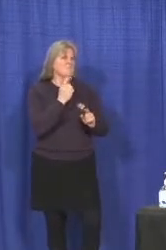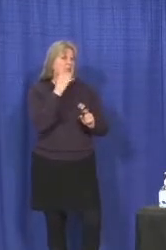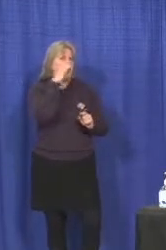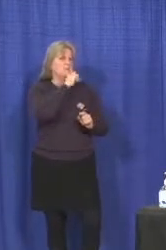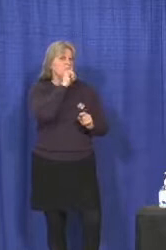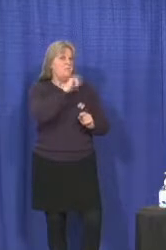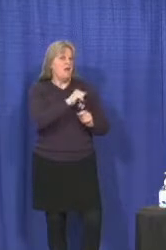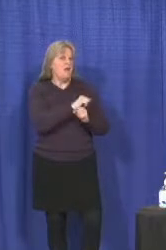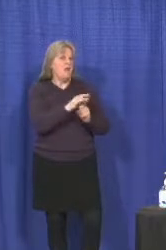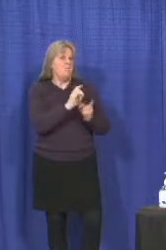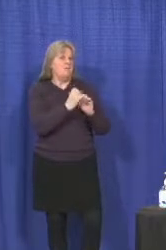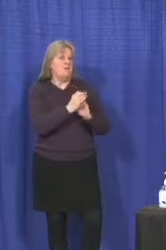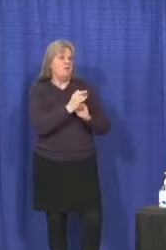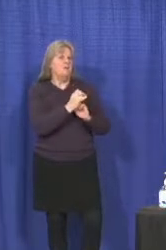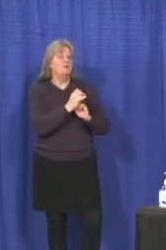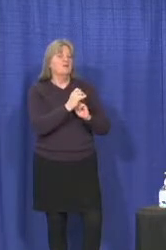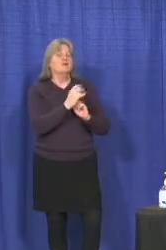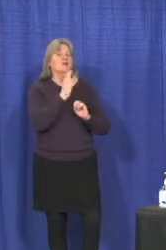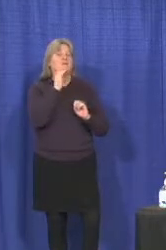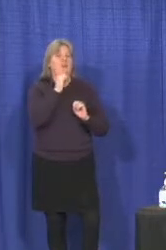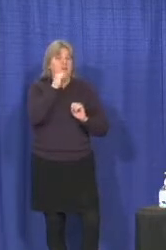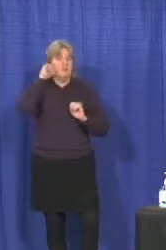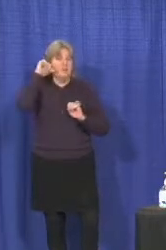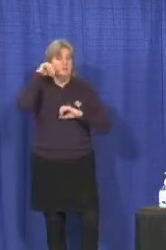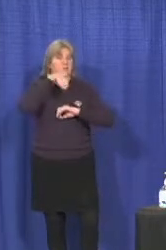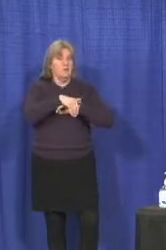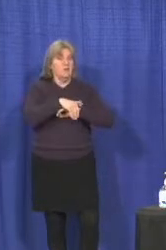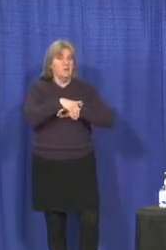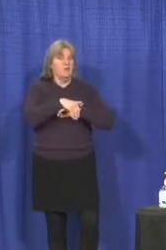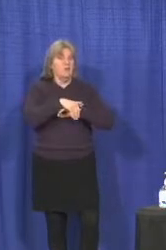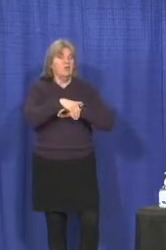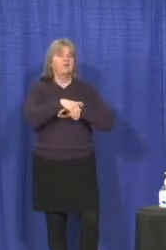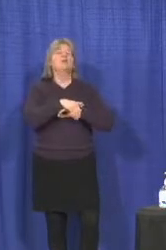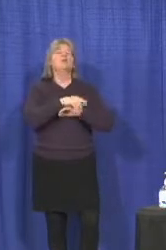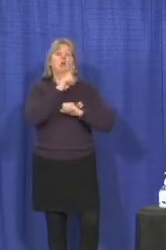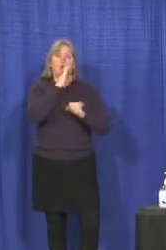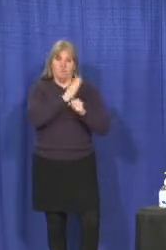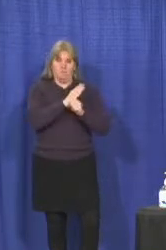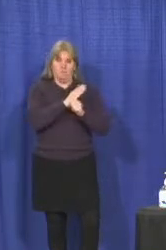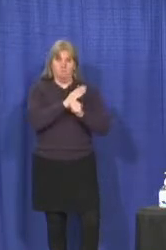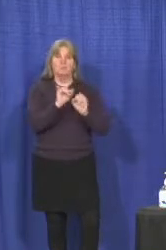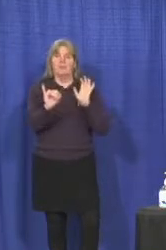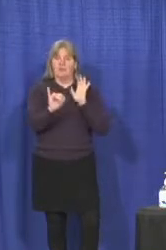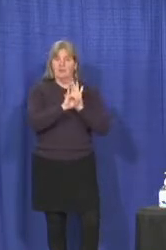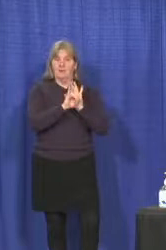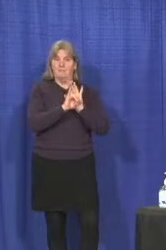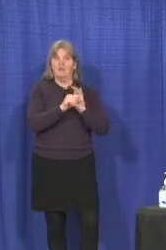case and this was confirmed as